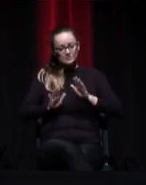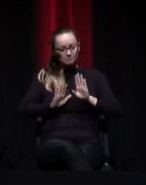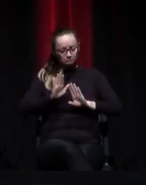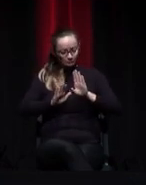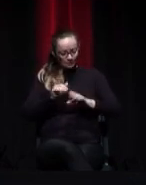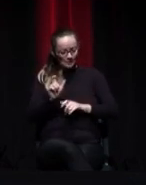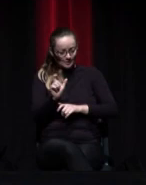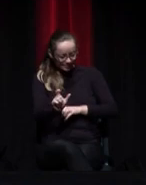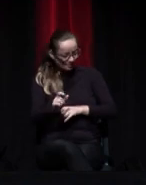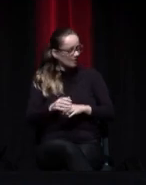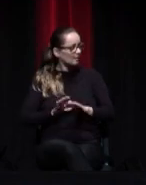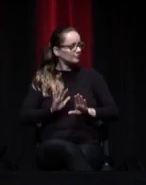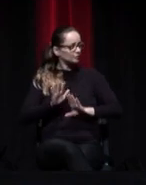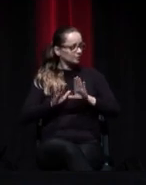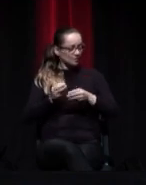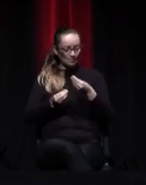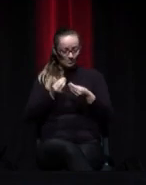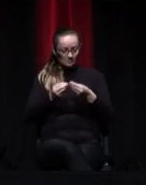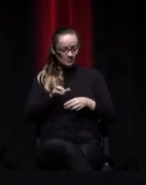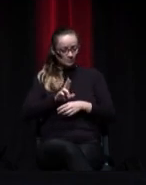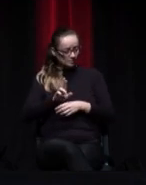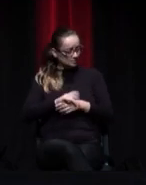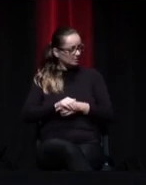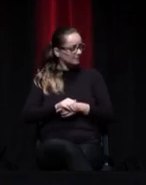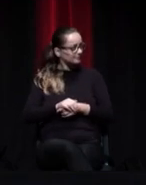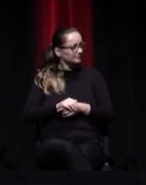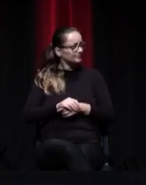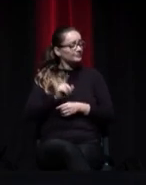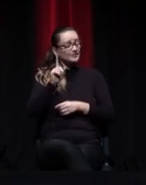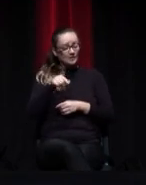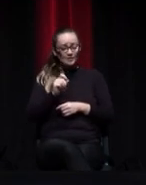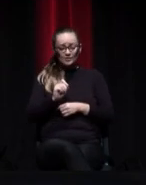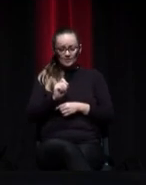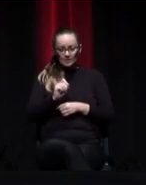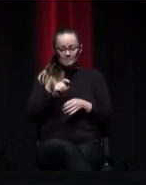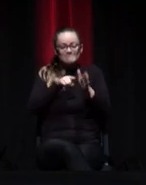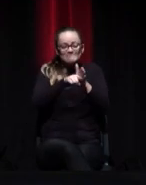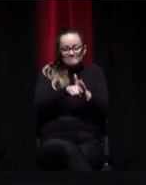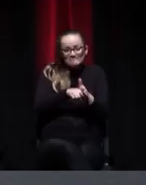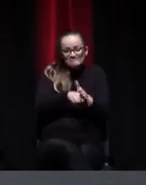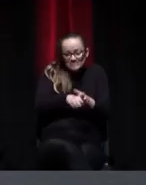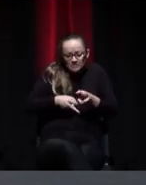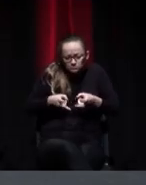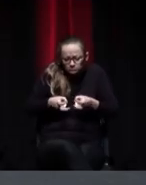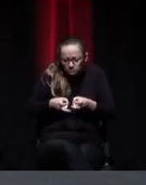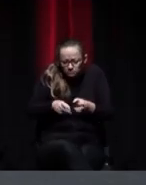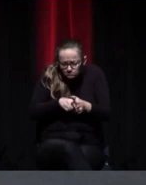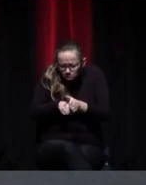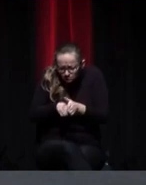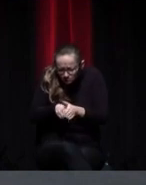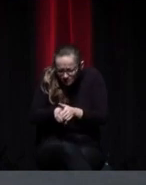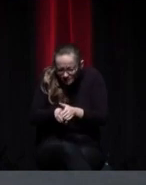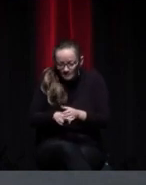of caring for the means for which it becomes effective, which is investigating, investigative journalism.